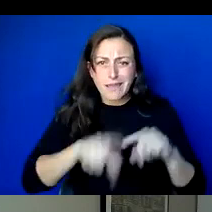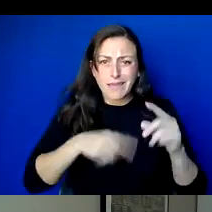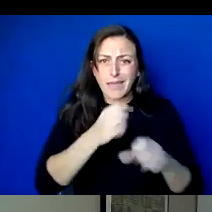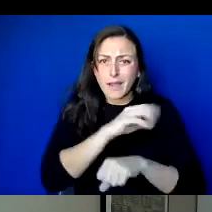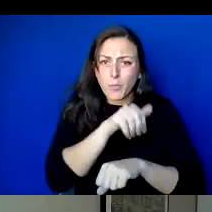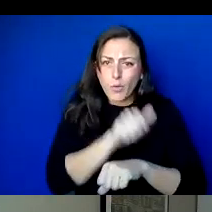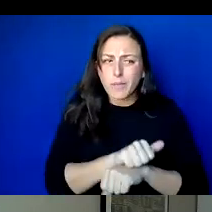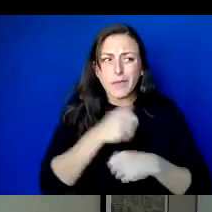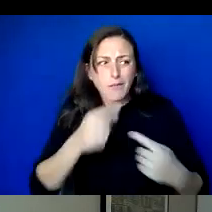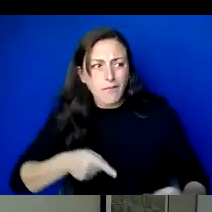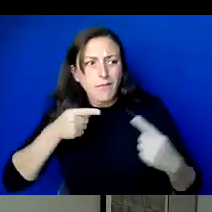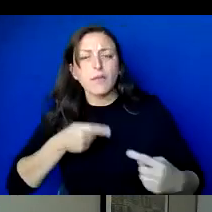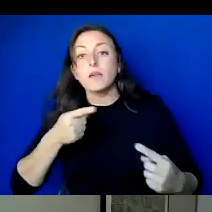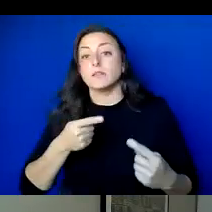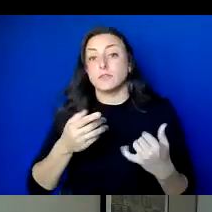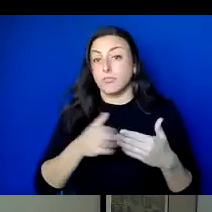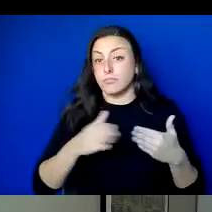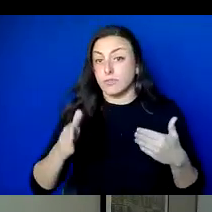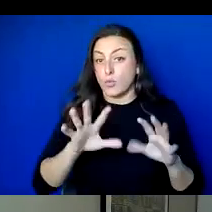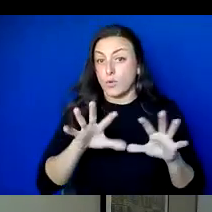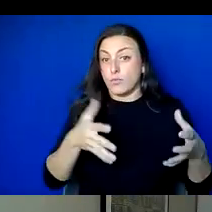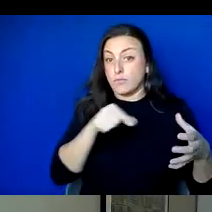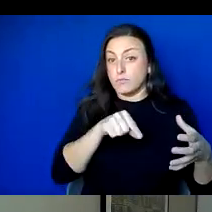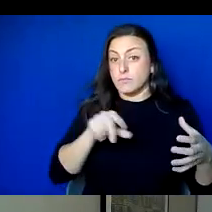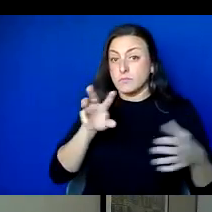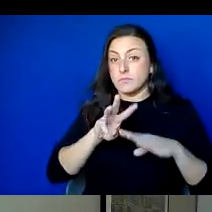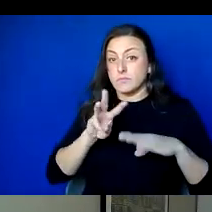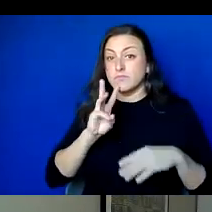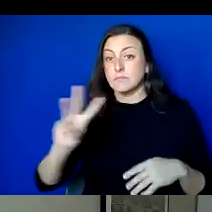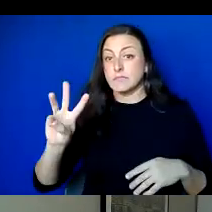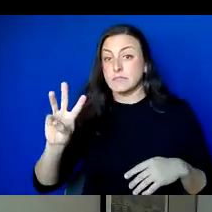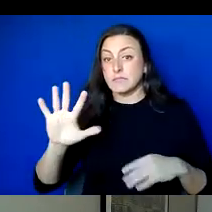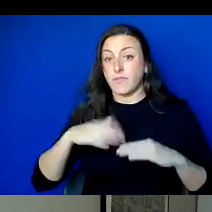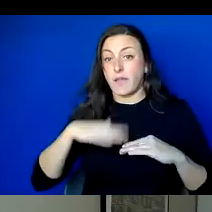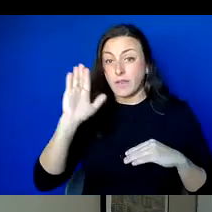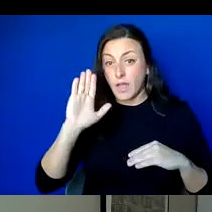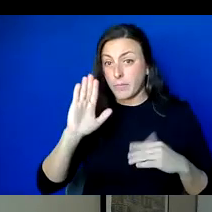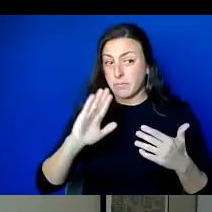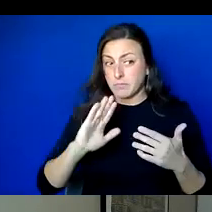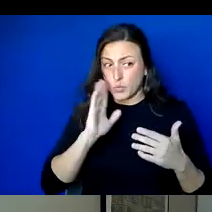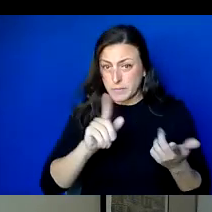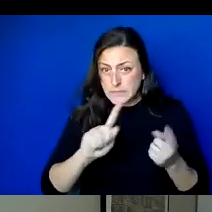open things up to 65 and up, how will things be different? Are we getting more supply?